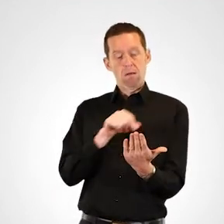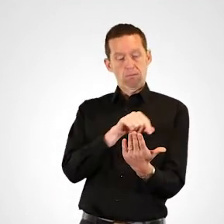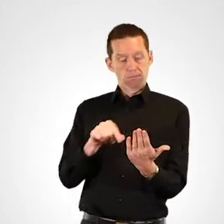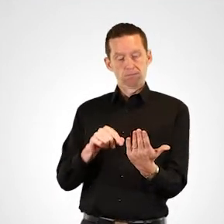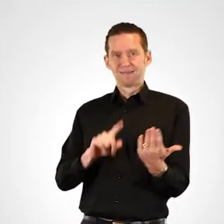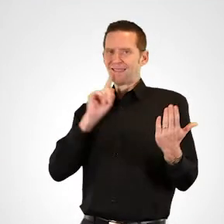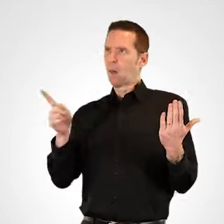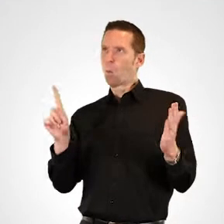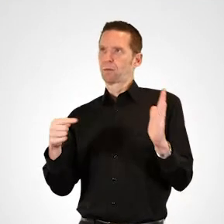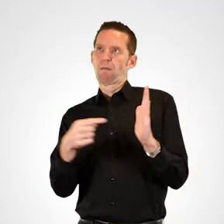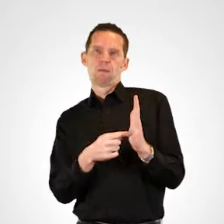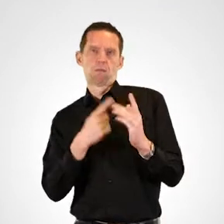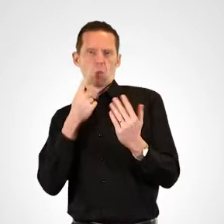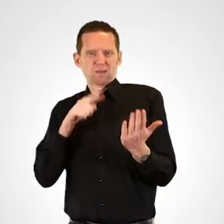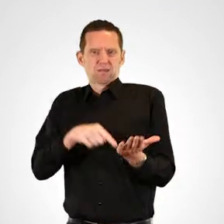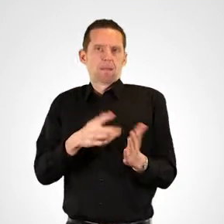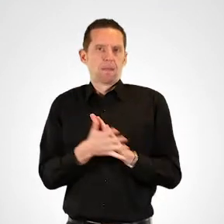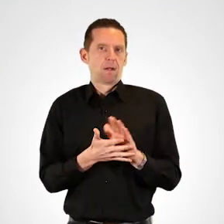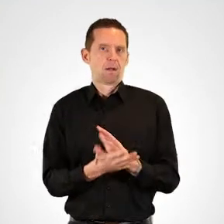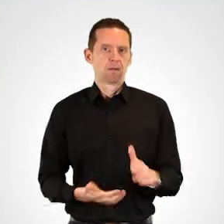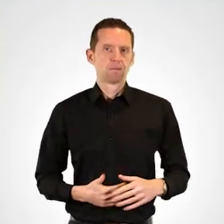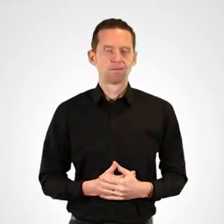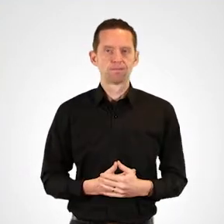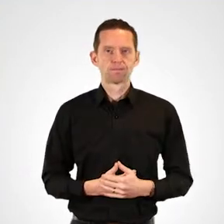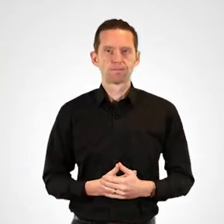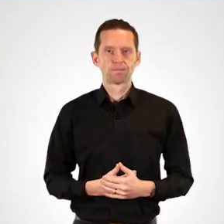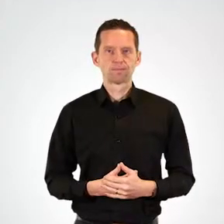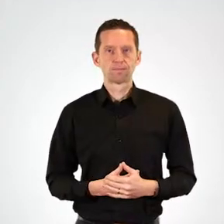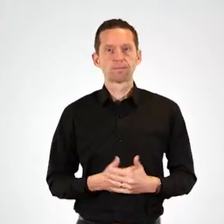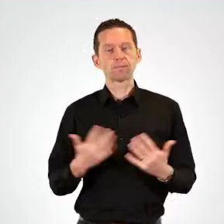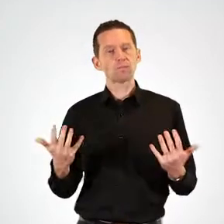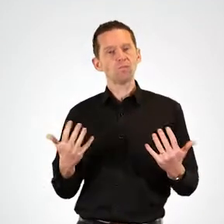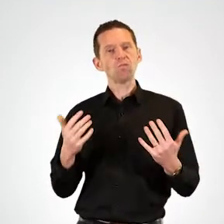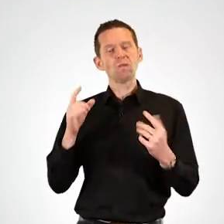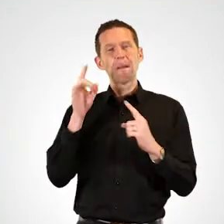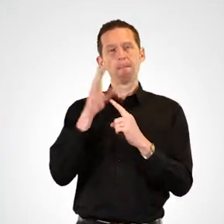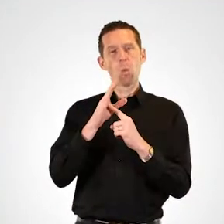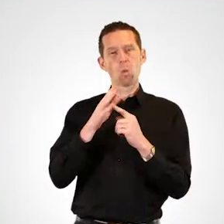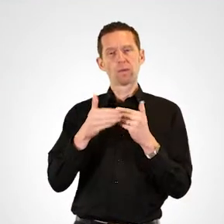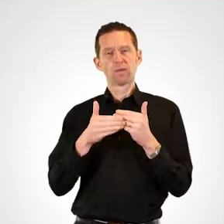and now they can tell you what that mark is supposed to stand for. A key thing over this time period,